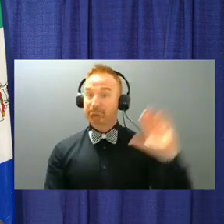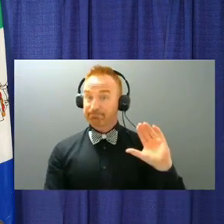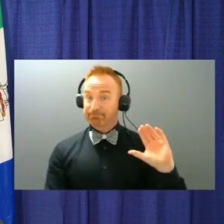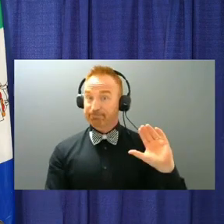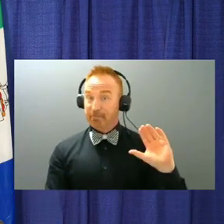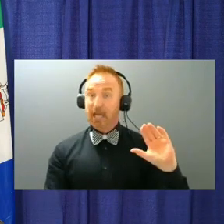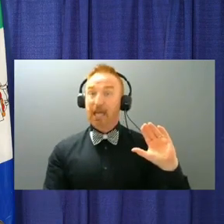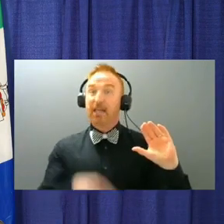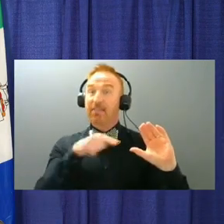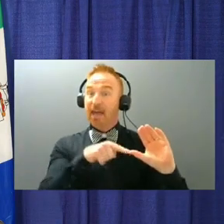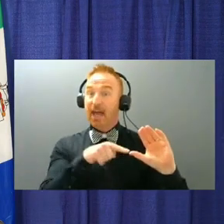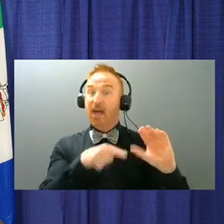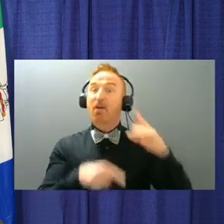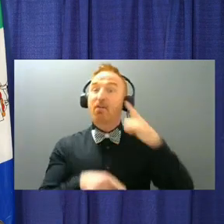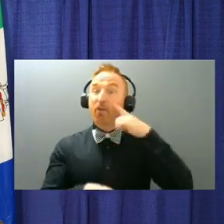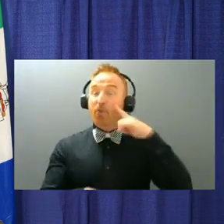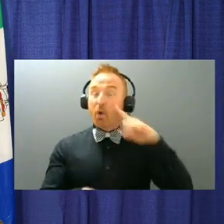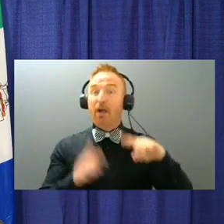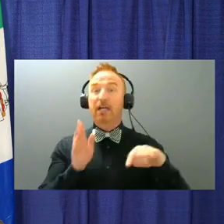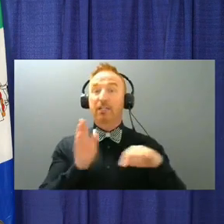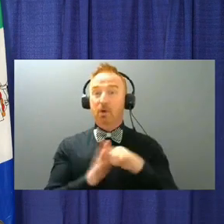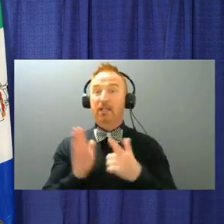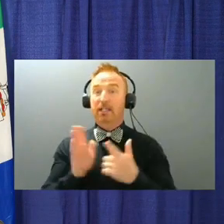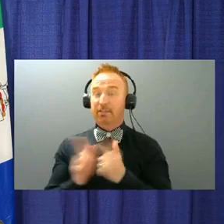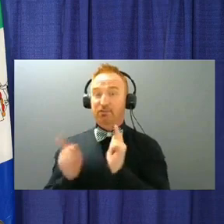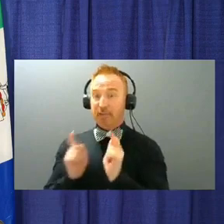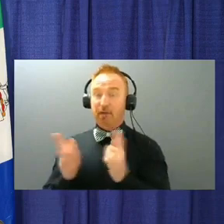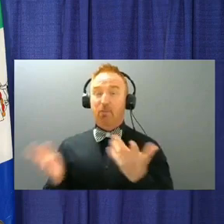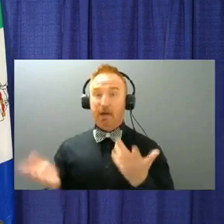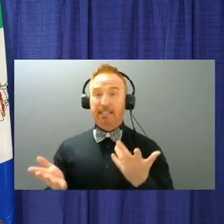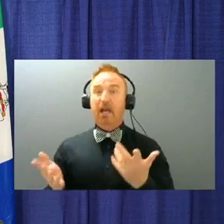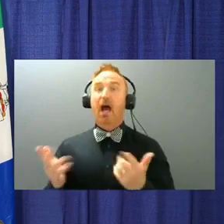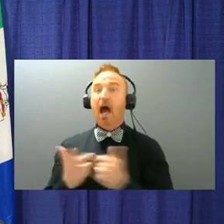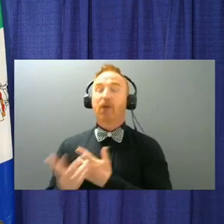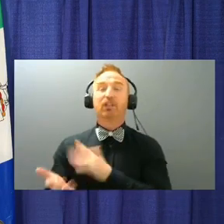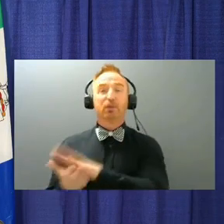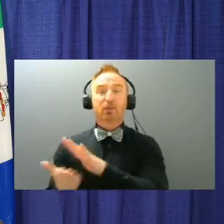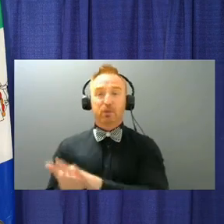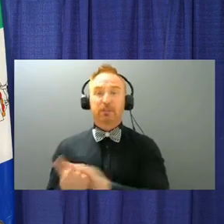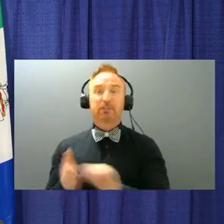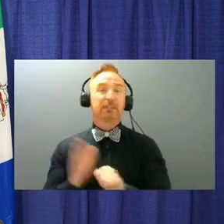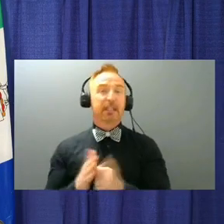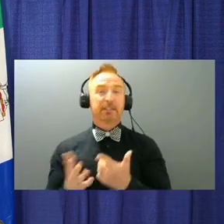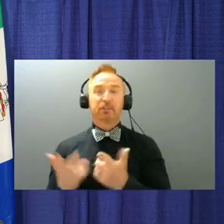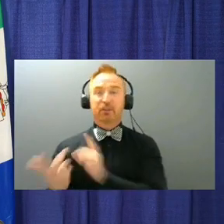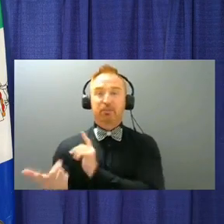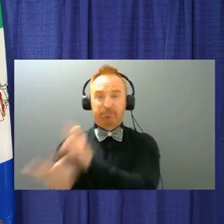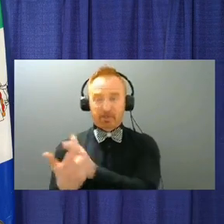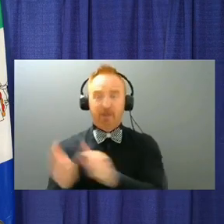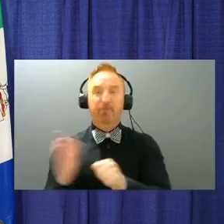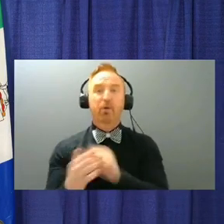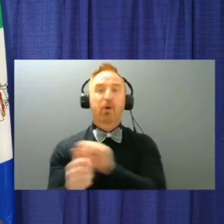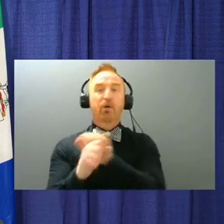which will go towards further adopting our schools to respond to COVID-19. The Prime Minister announced